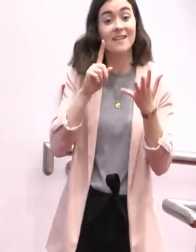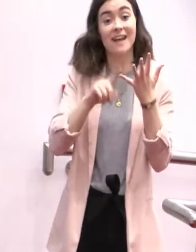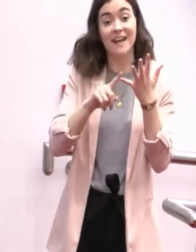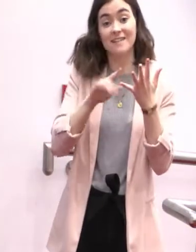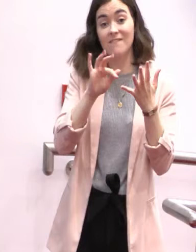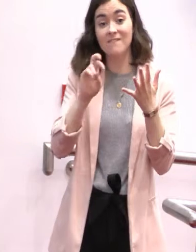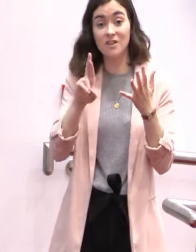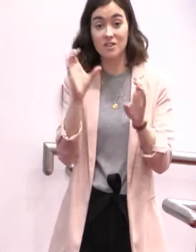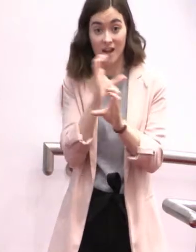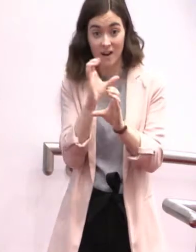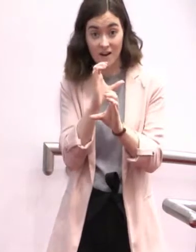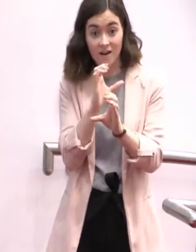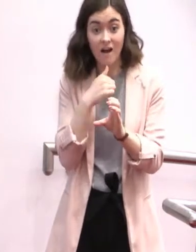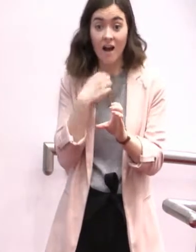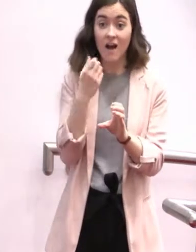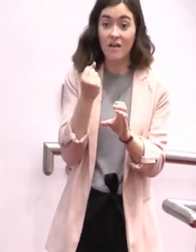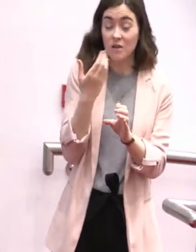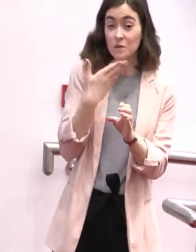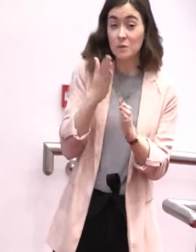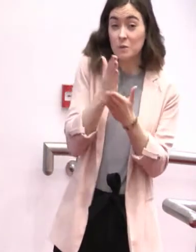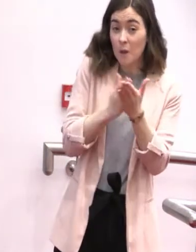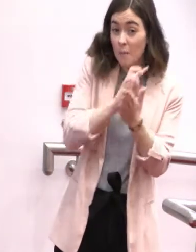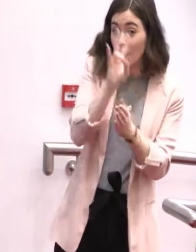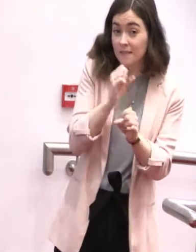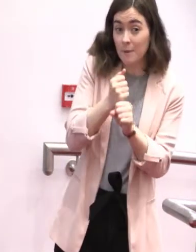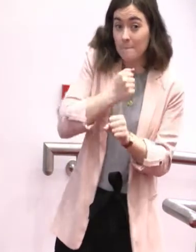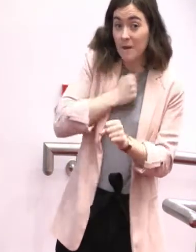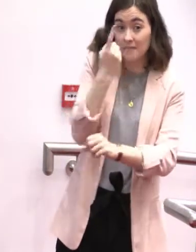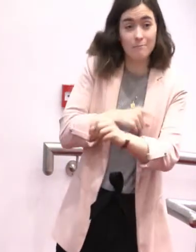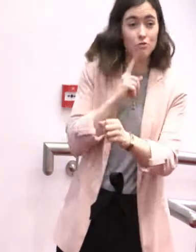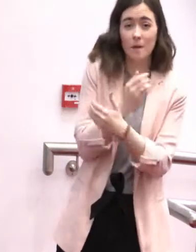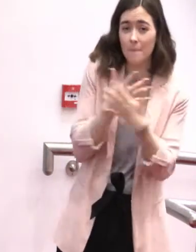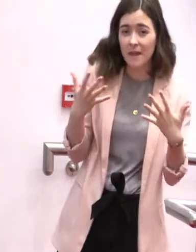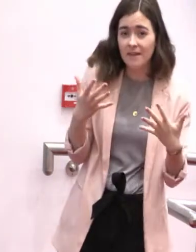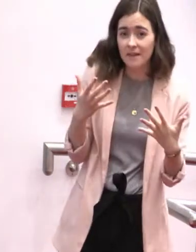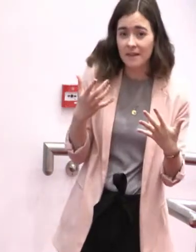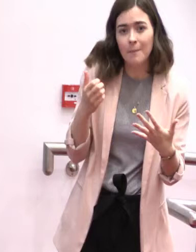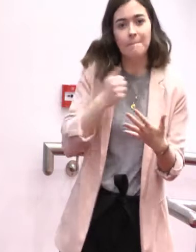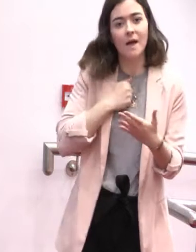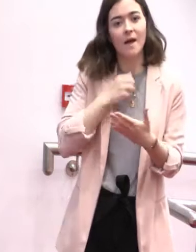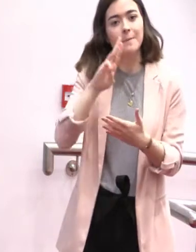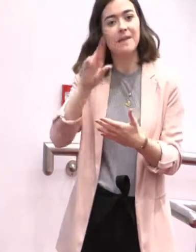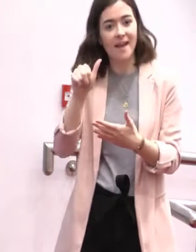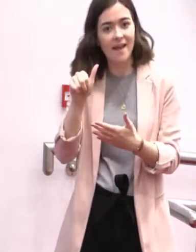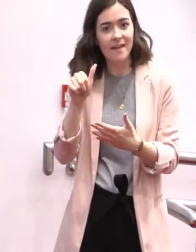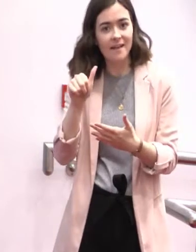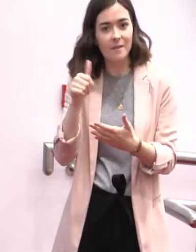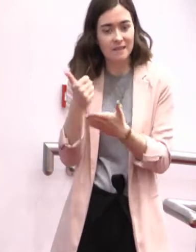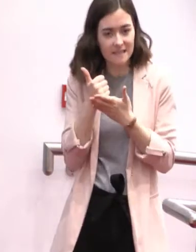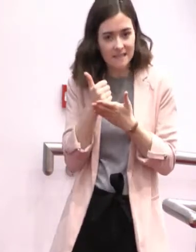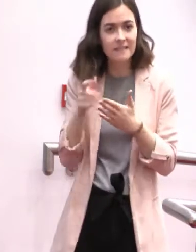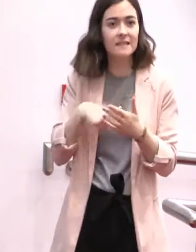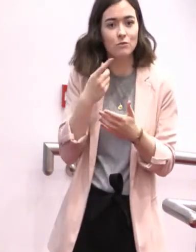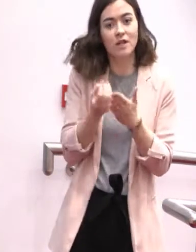I got some but not many questions which I tried to explain patiently.